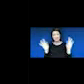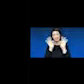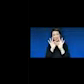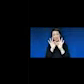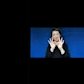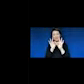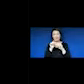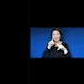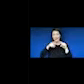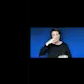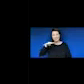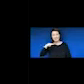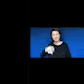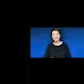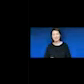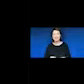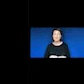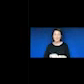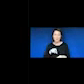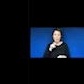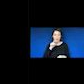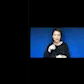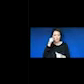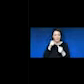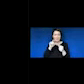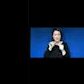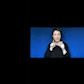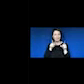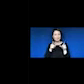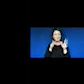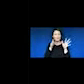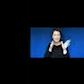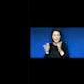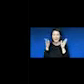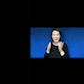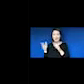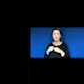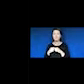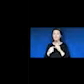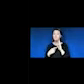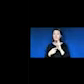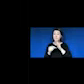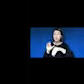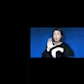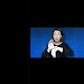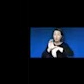leave out in the planning process. Are there individuals who attend church every Sunday or every Wednesday and that is important